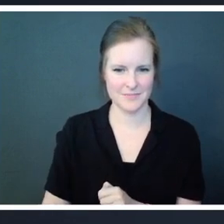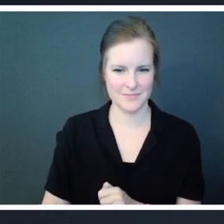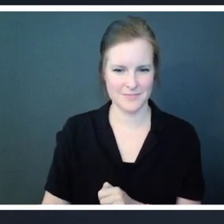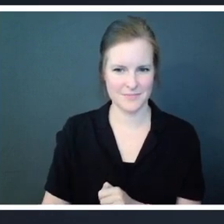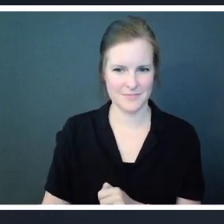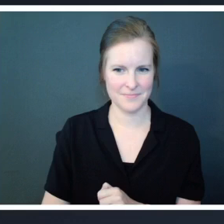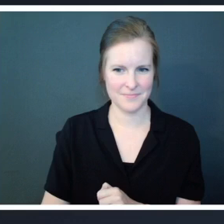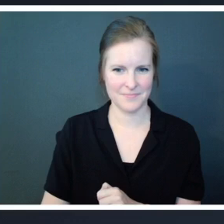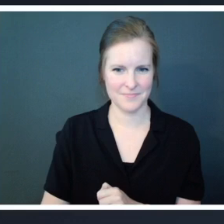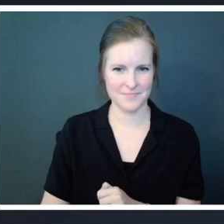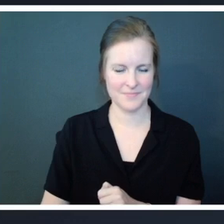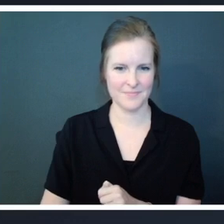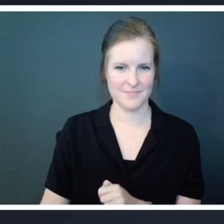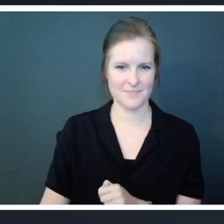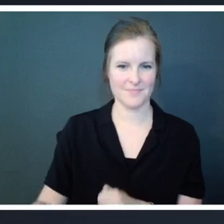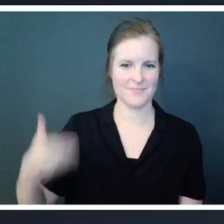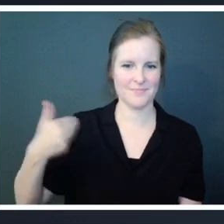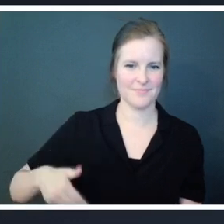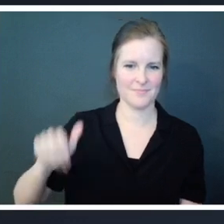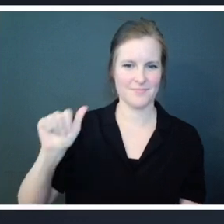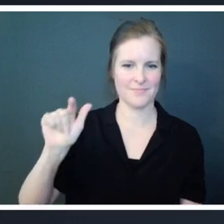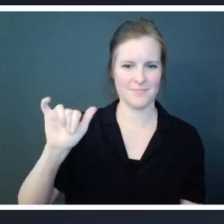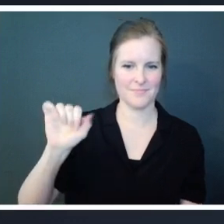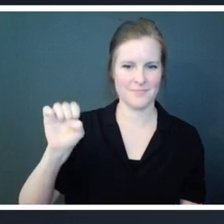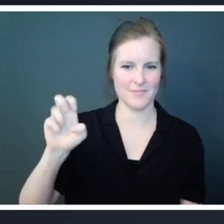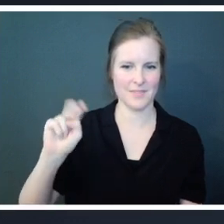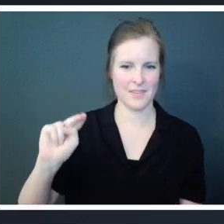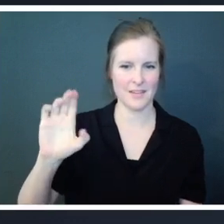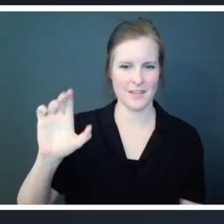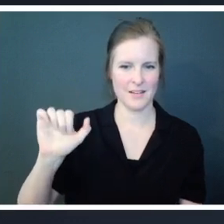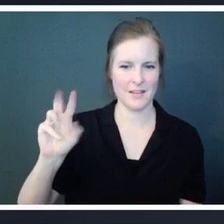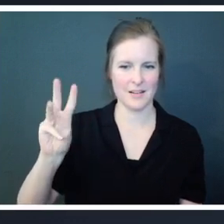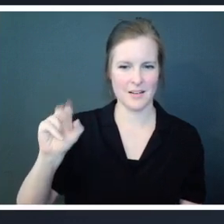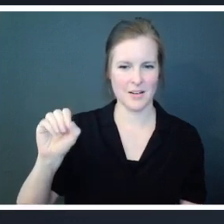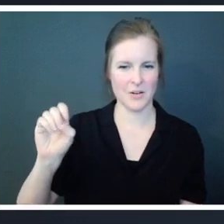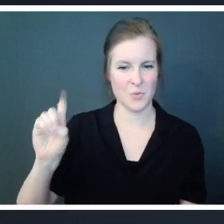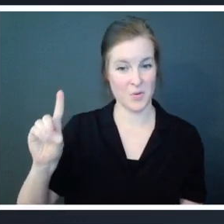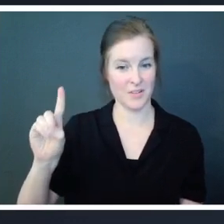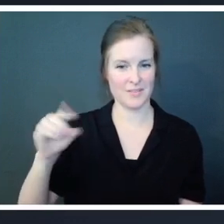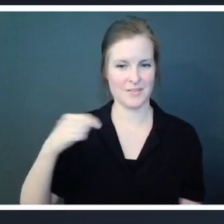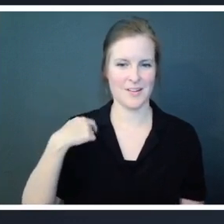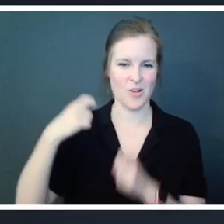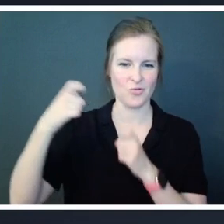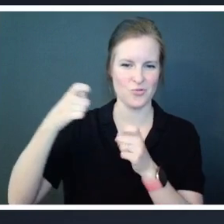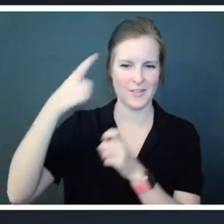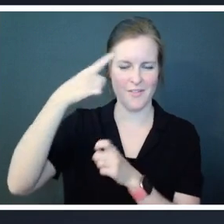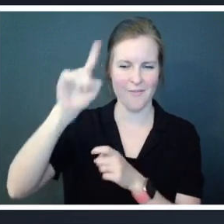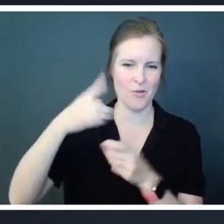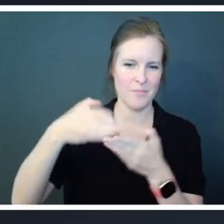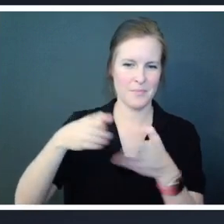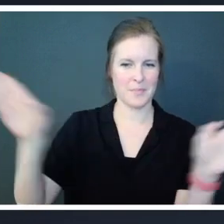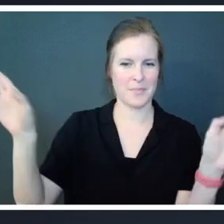Alison Cawood: My name is Alison Cawood. I am the Director of Public Engagement at the Smithsonian Environmental Research Center.